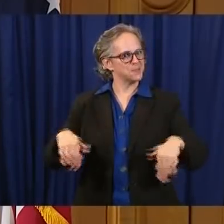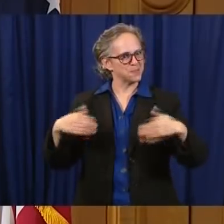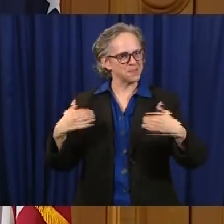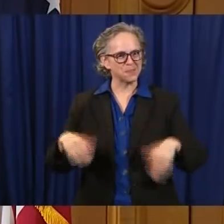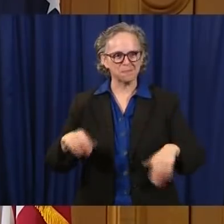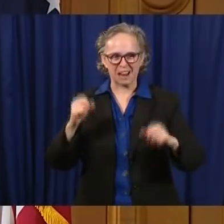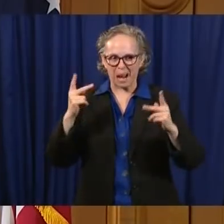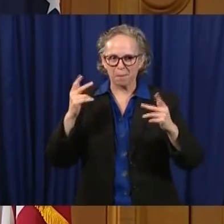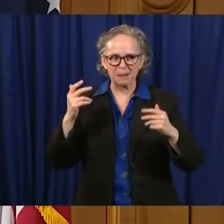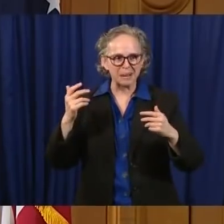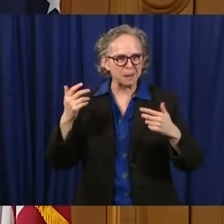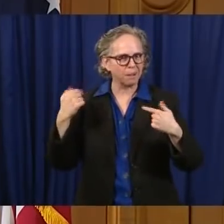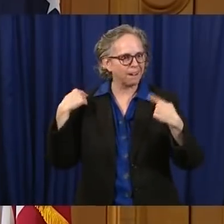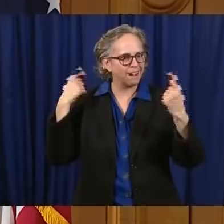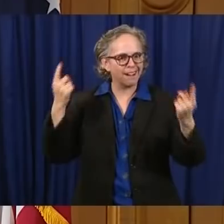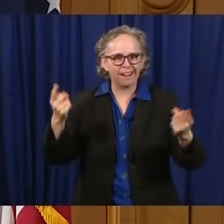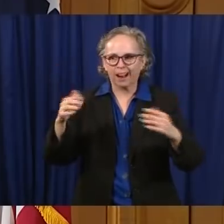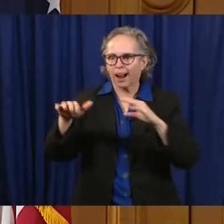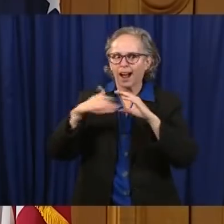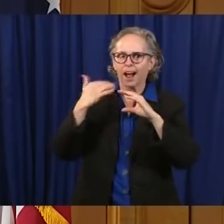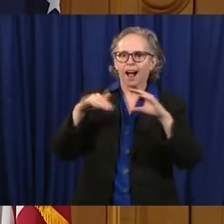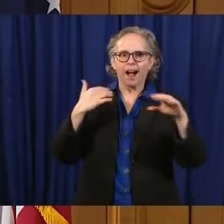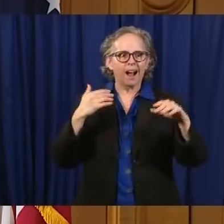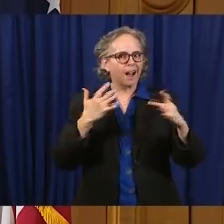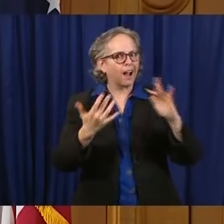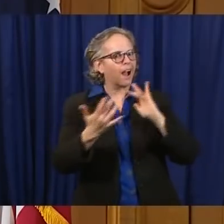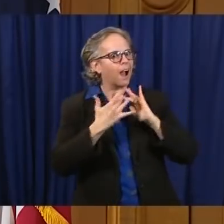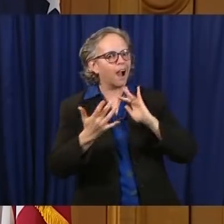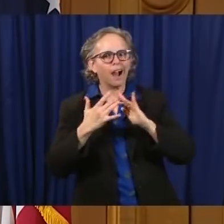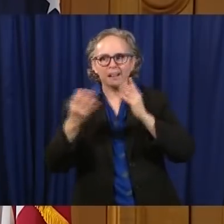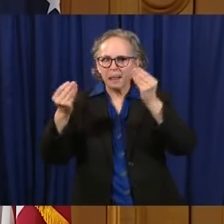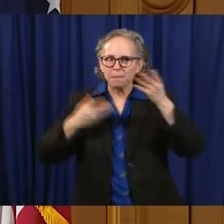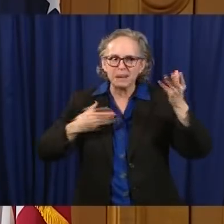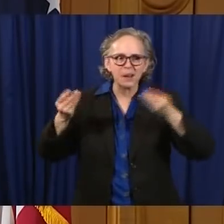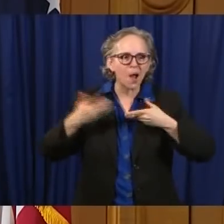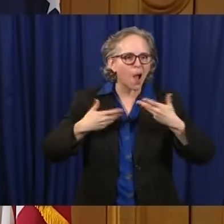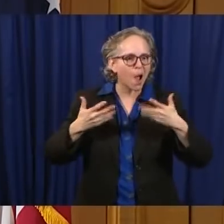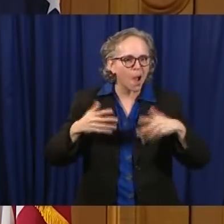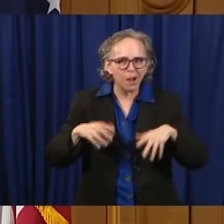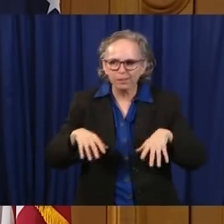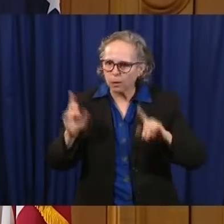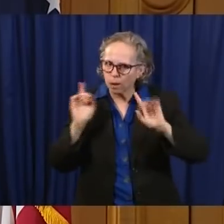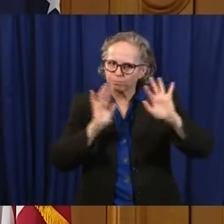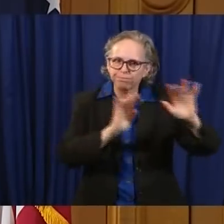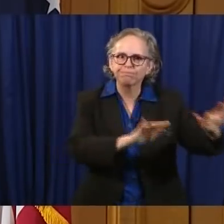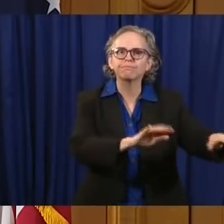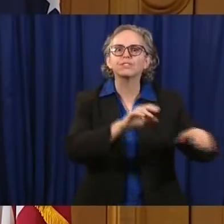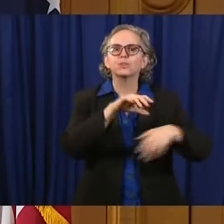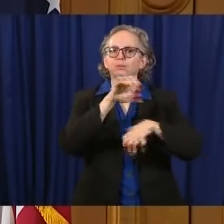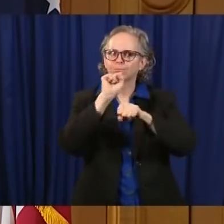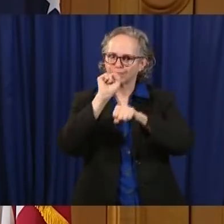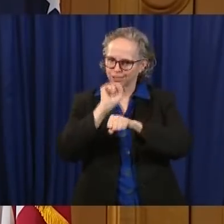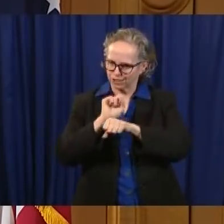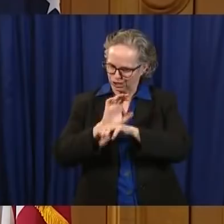SCHOOL IN HAITI, HE DID ZOOM AS WELL, AND DID MESS, THE EMAILS AND TEXTS I'VE BEEN GETTING,